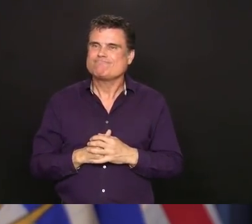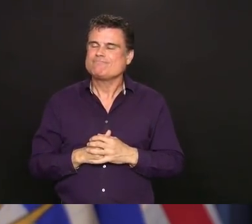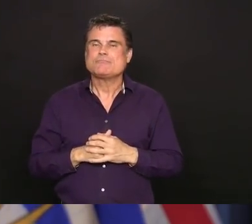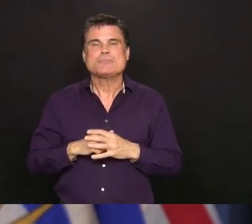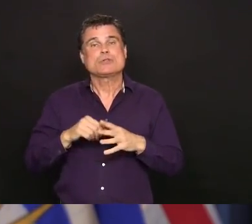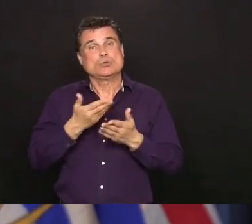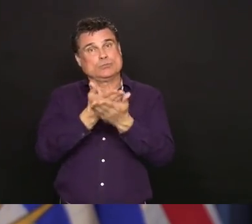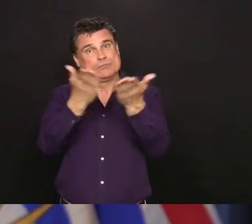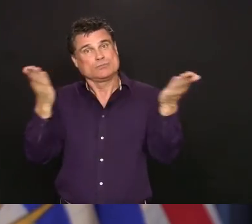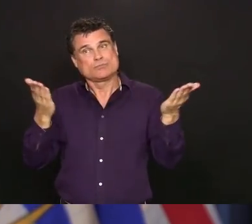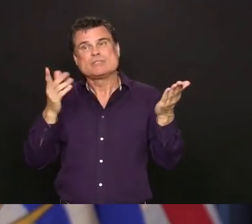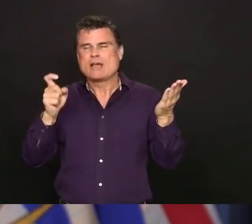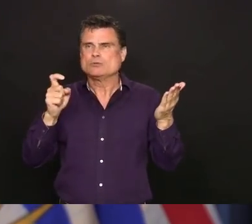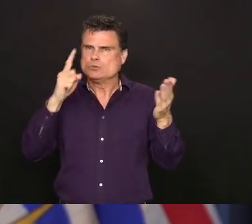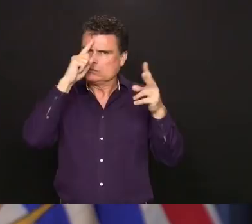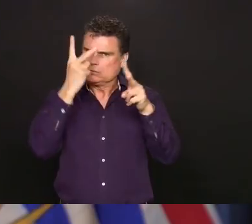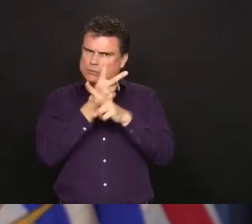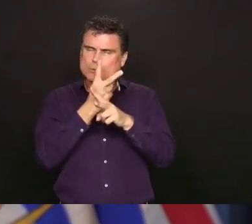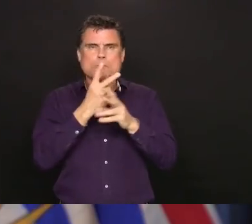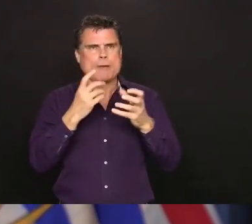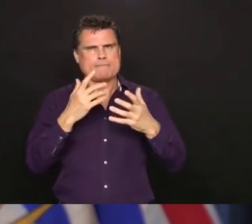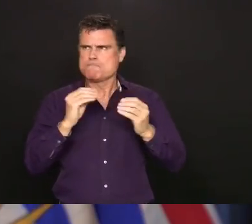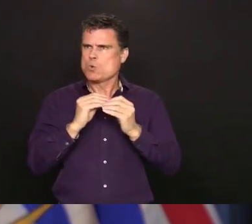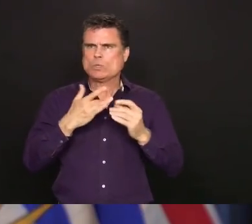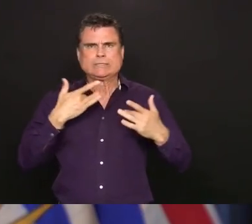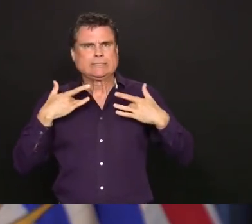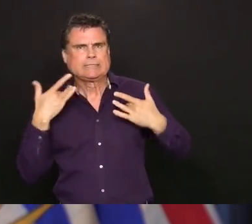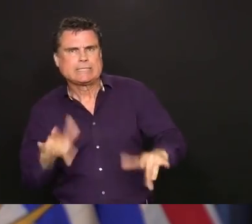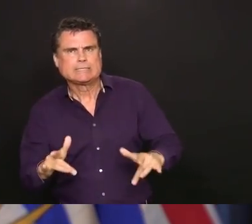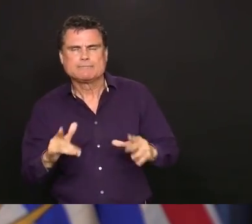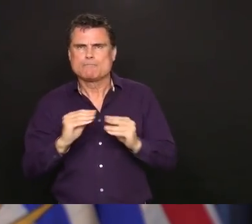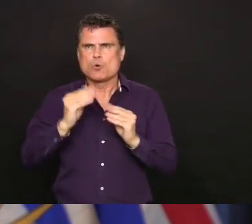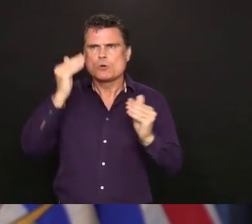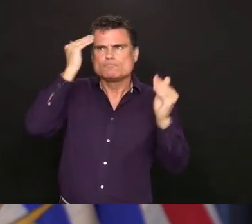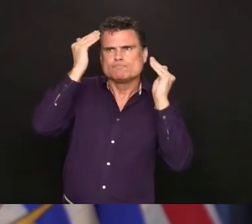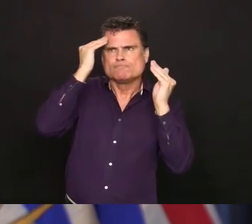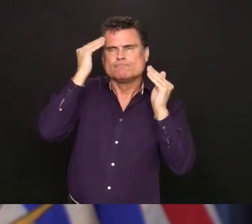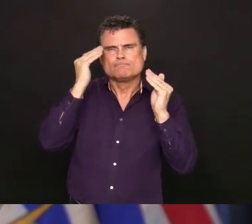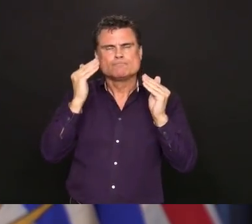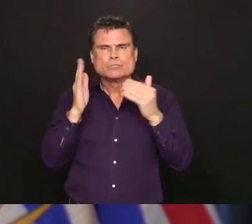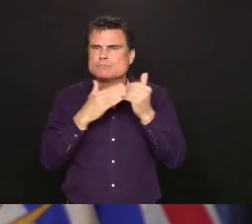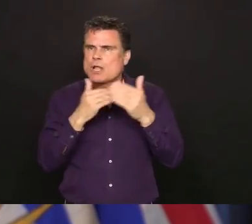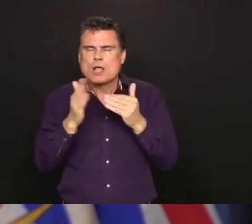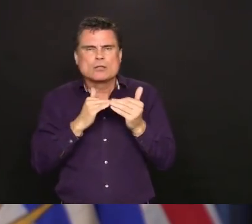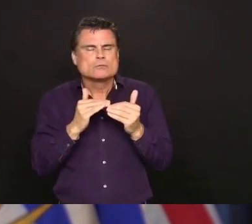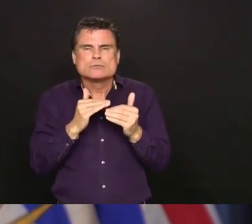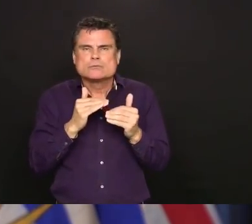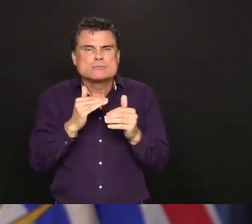have expanded because people have not paid attention to even having mild illness, and that presenteeism we have.